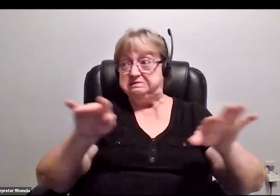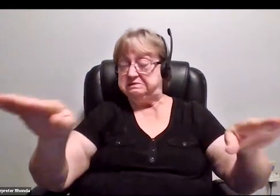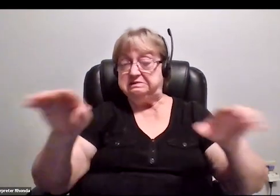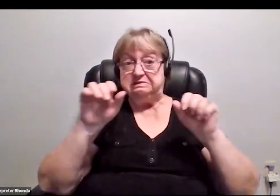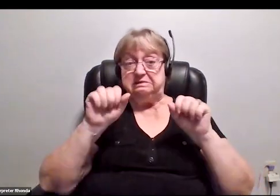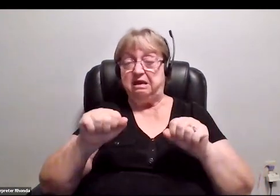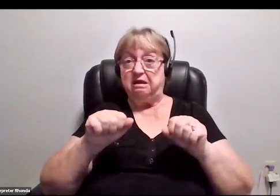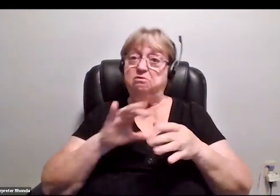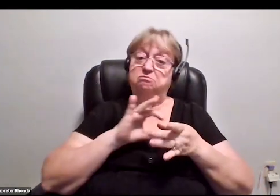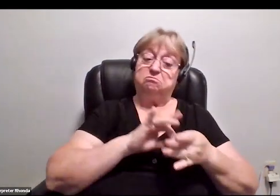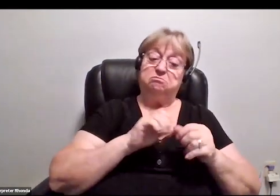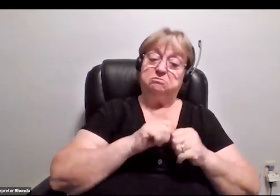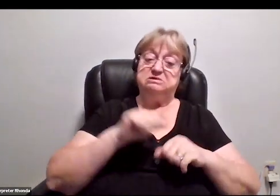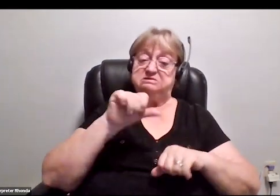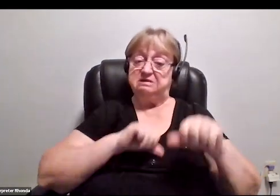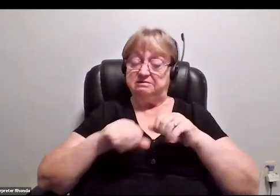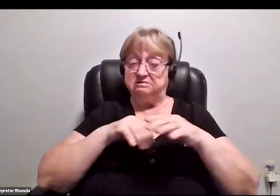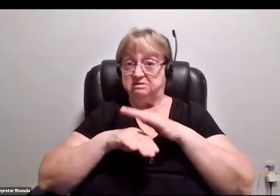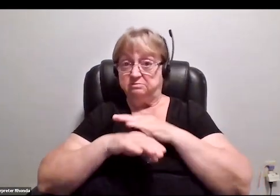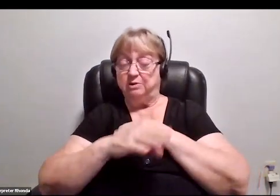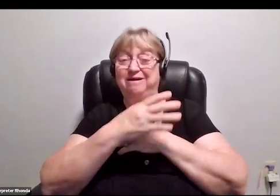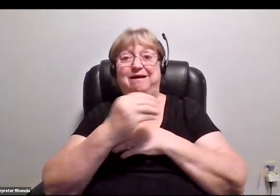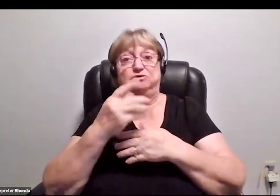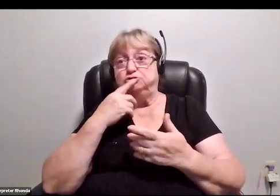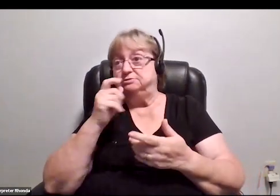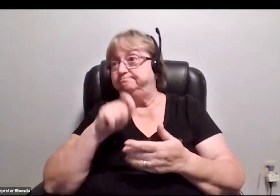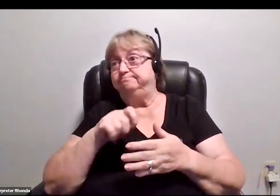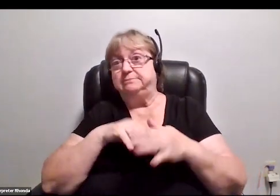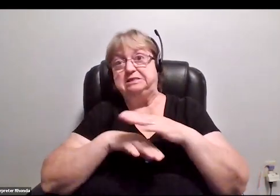and furthermore accessibility and disability awareness as a whole.